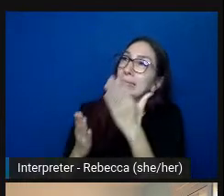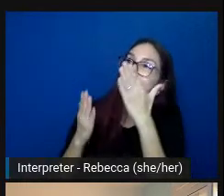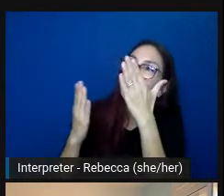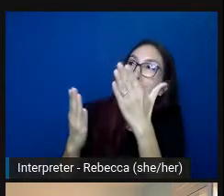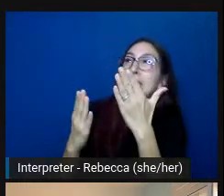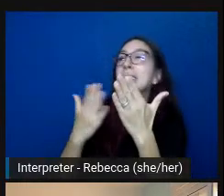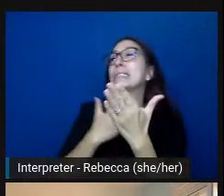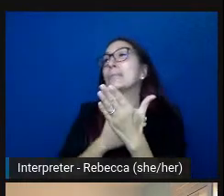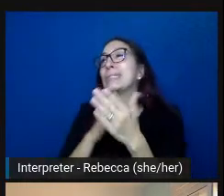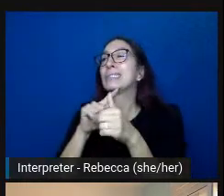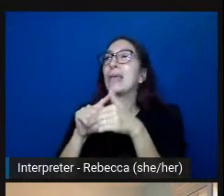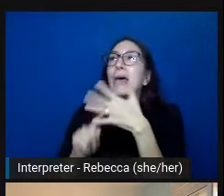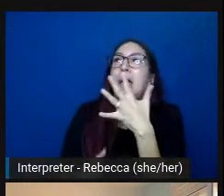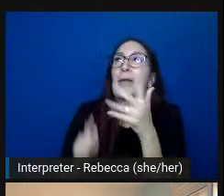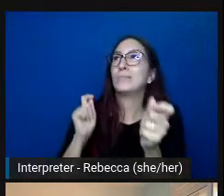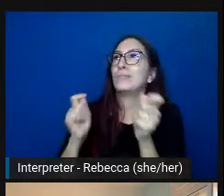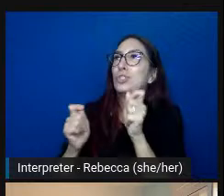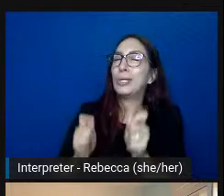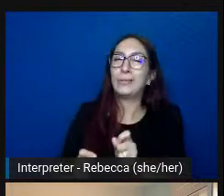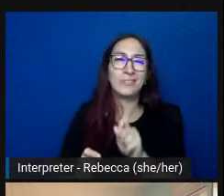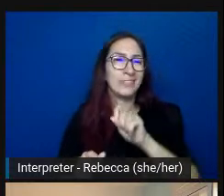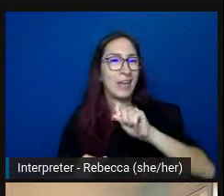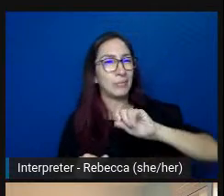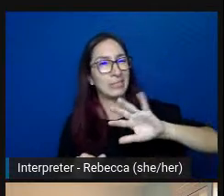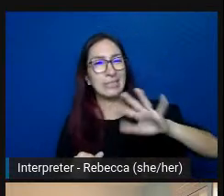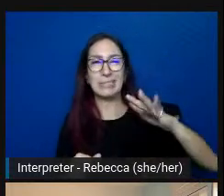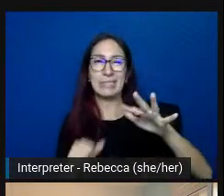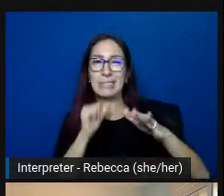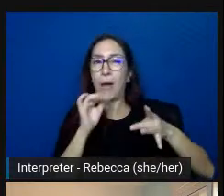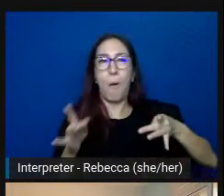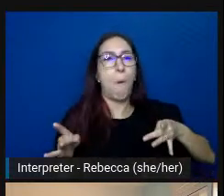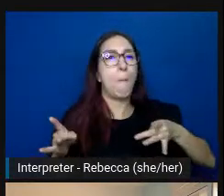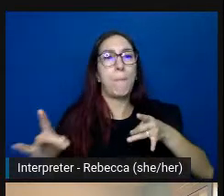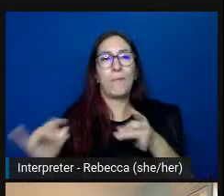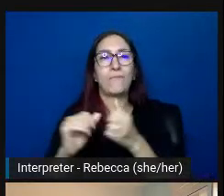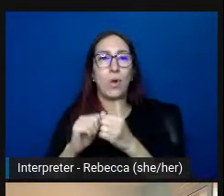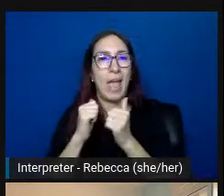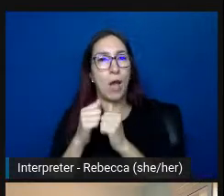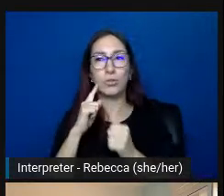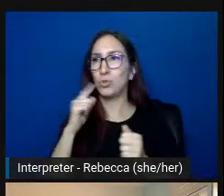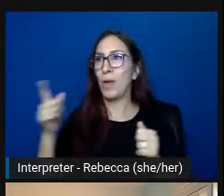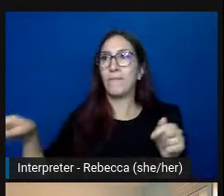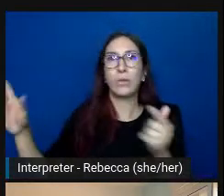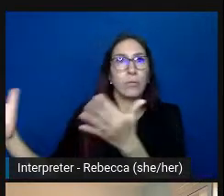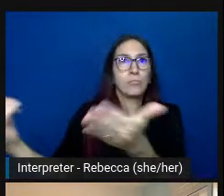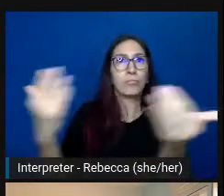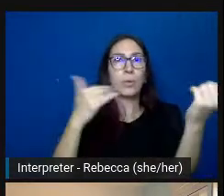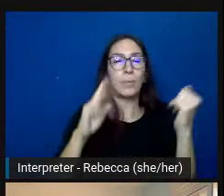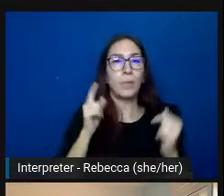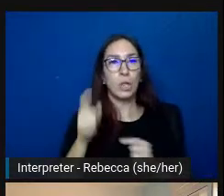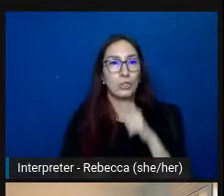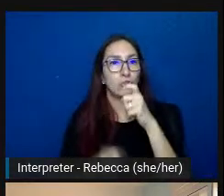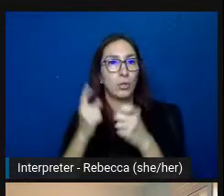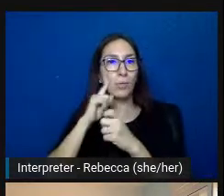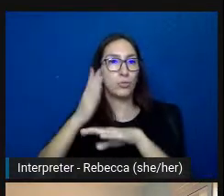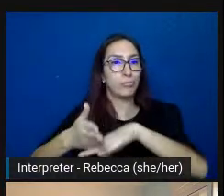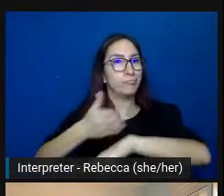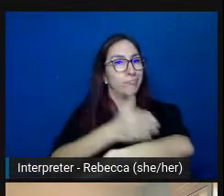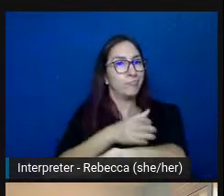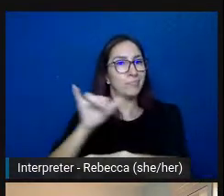Was not received. We have some communication. You could propose changes but had too send them by e-mail.